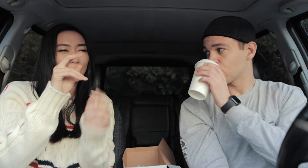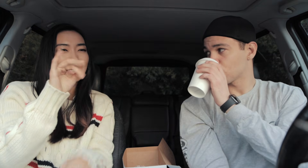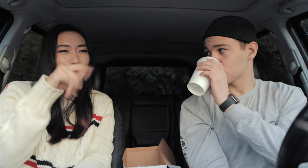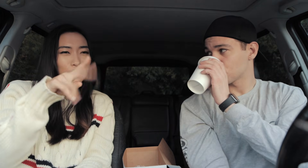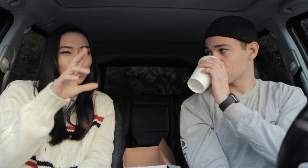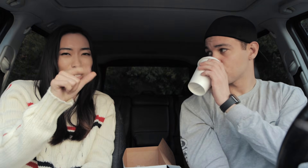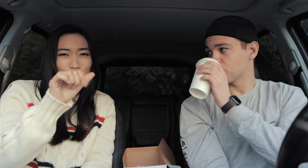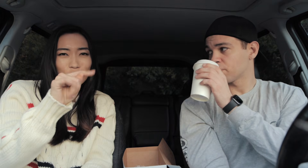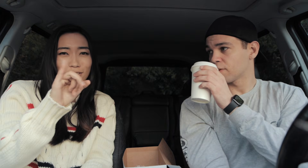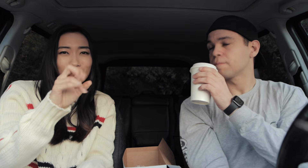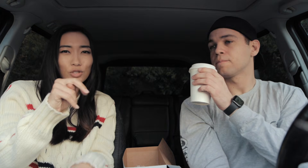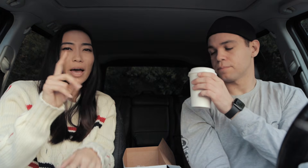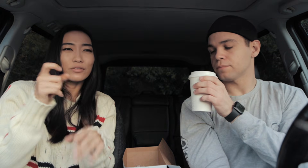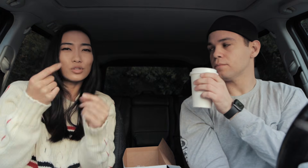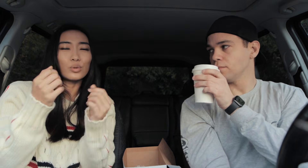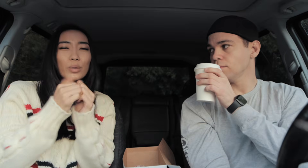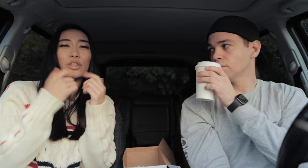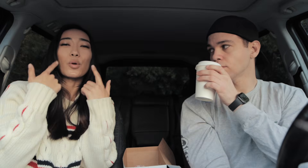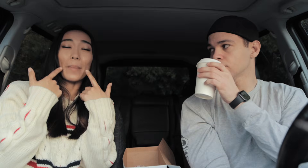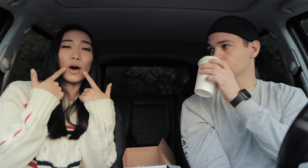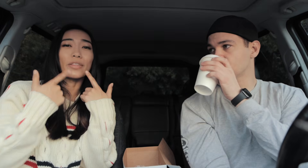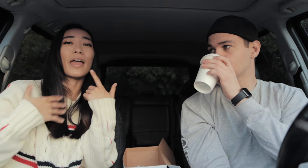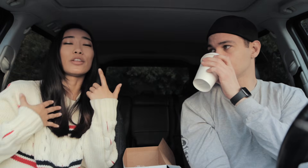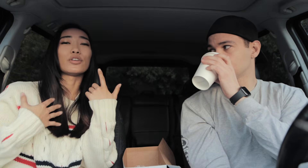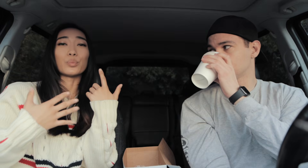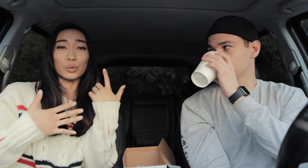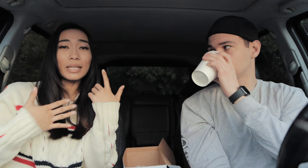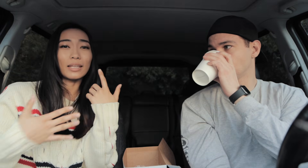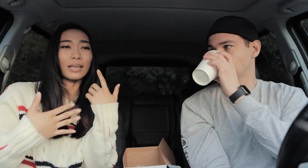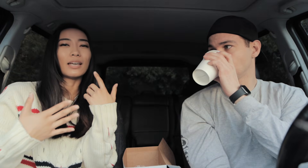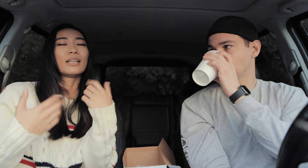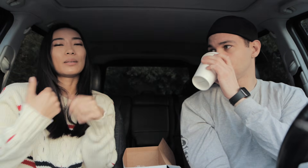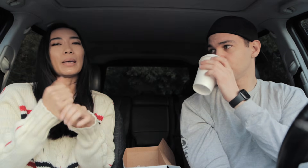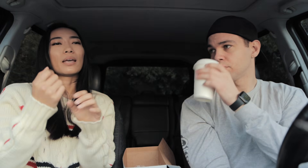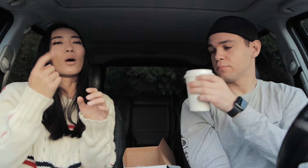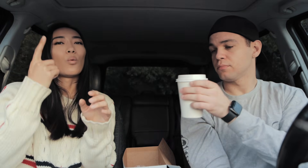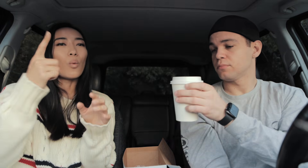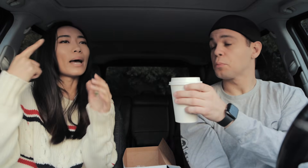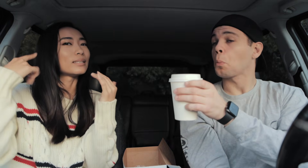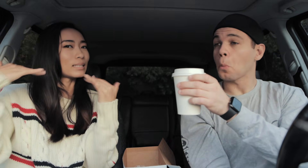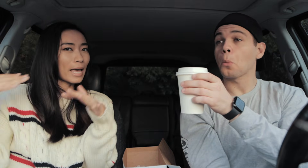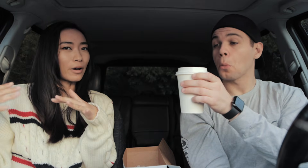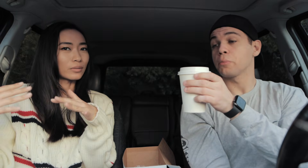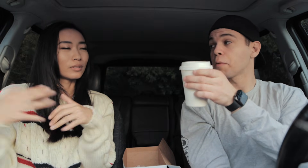manipulations you have to do with your mouth and your breathing to make one sound